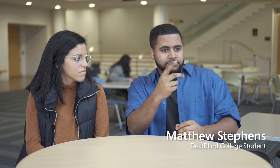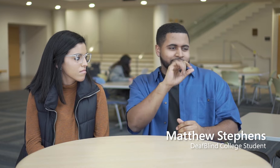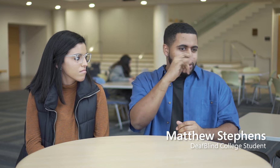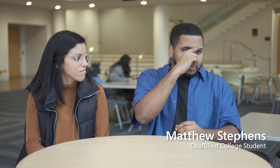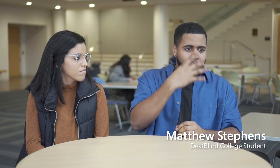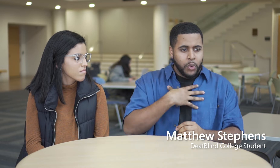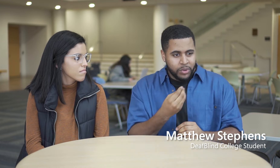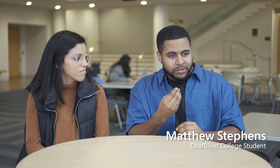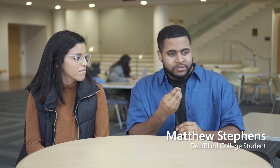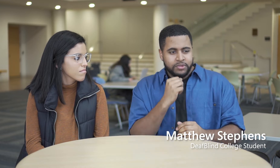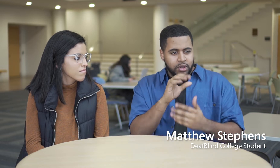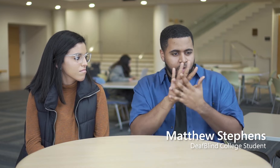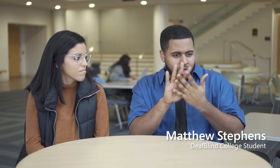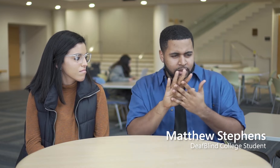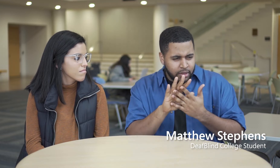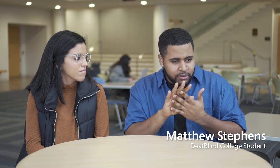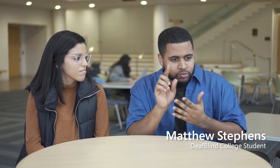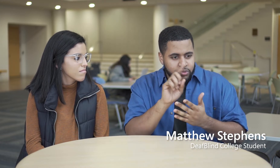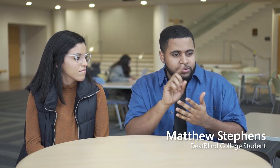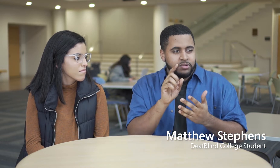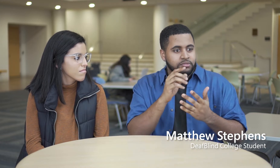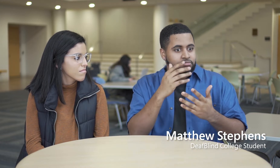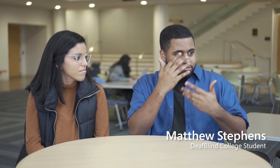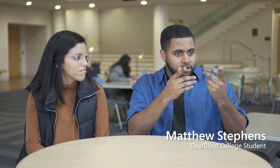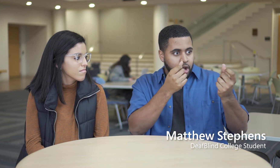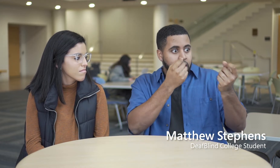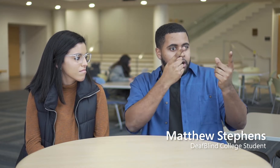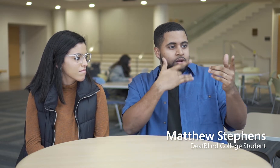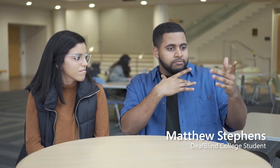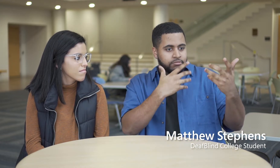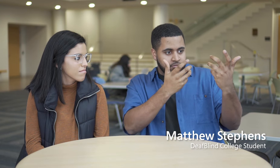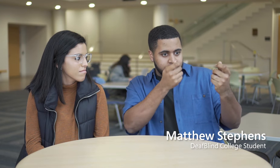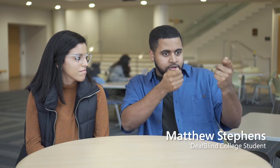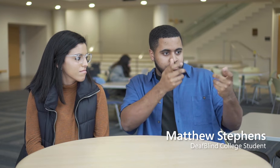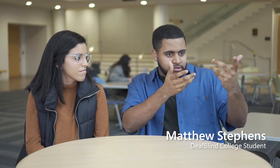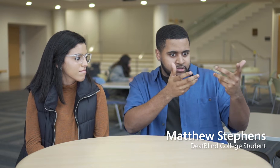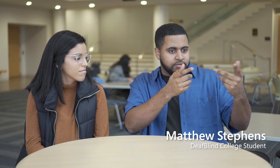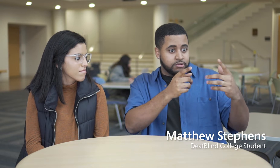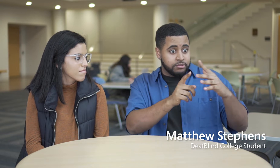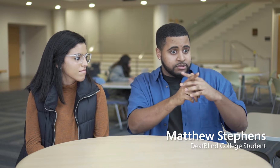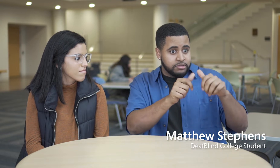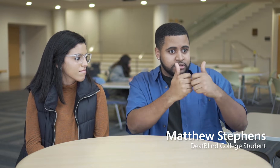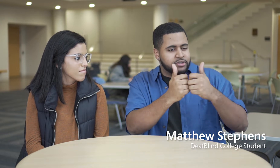For example, the text needs to be in black on white and clear enough for me to read. Once they understand my needs, it is easier for them to accommodate my needs,